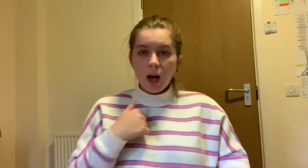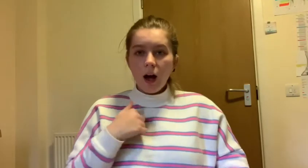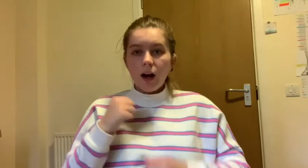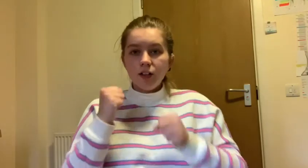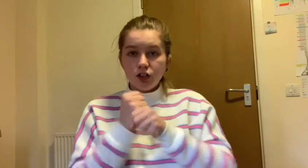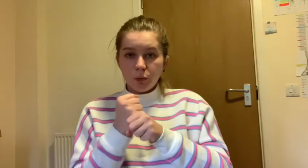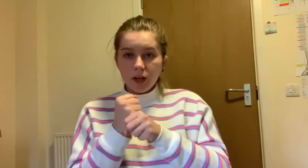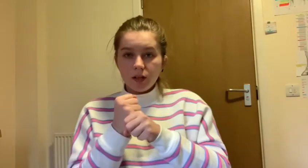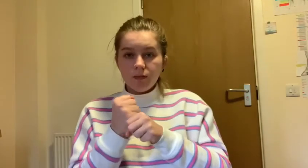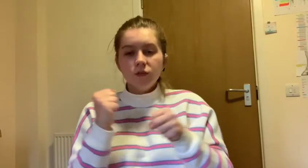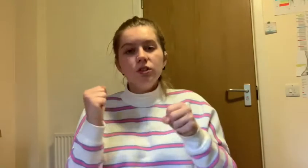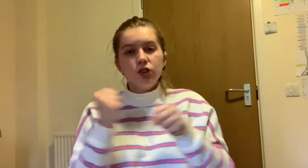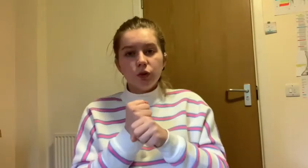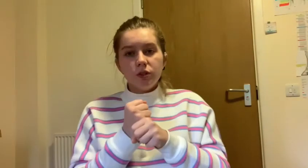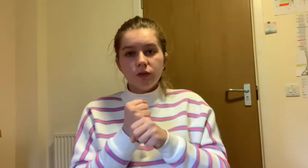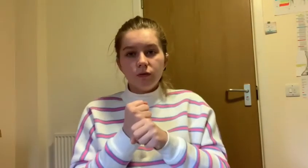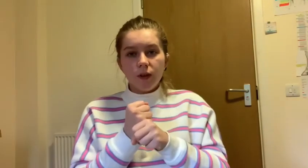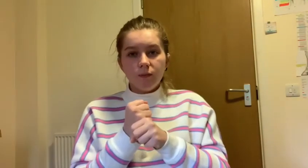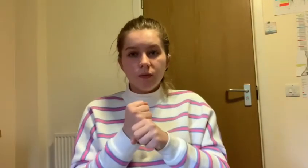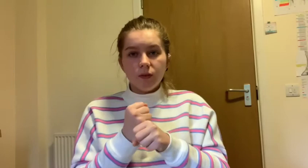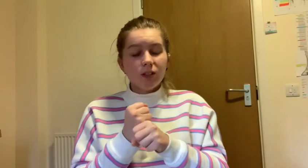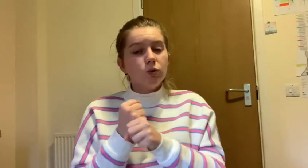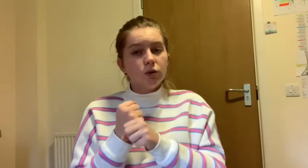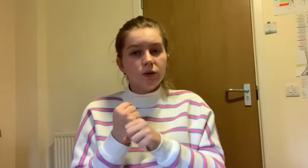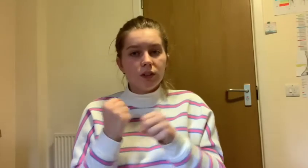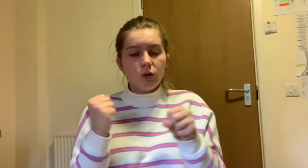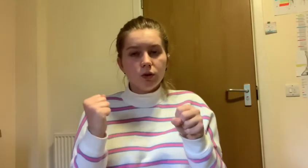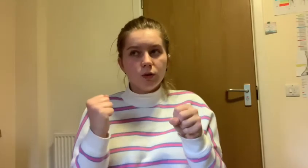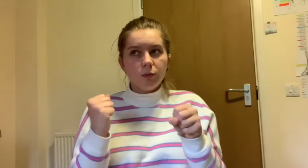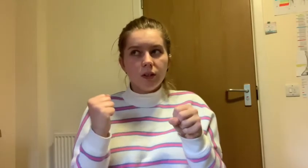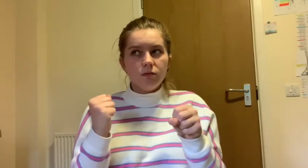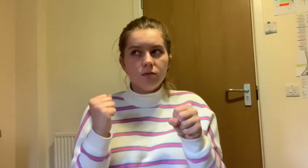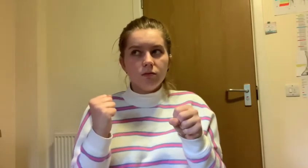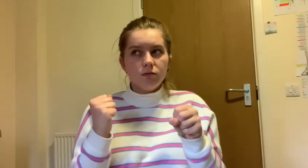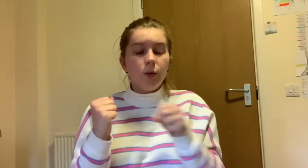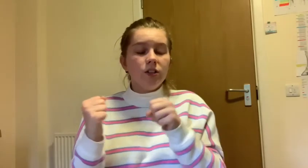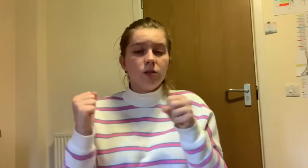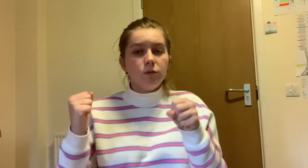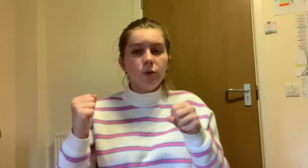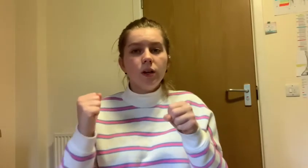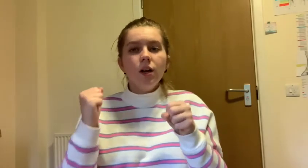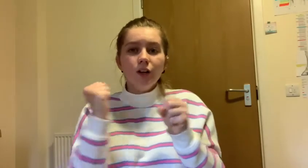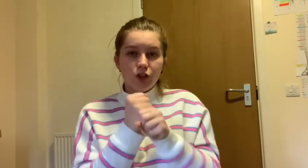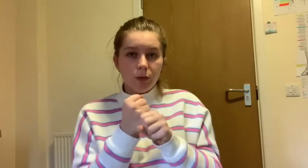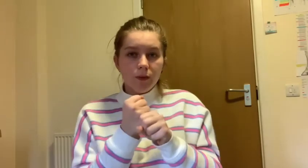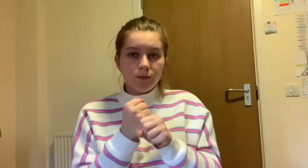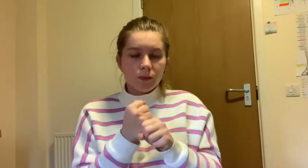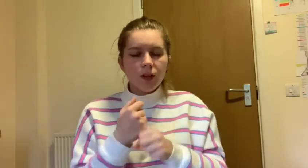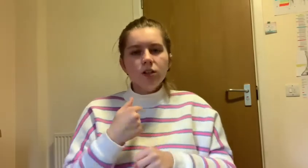I do it- so you're doing something. So it can also be... no sorry it's not. Do it...